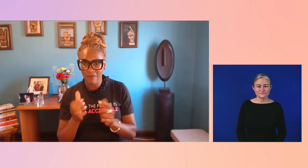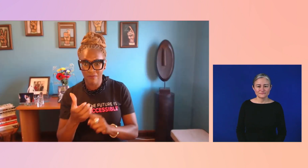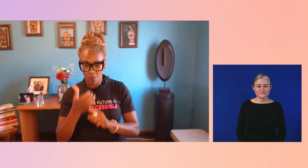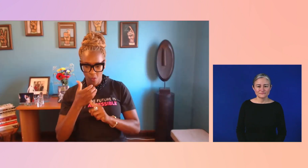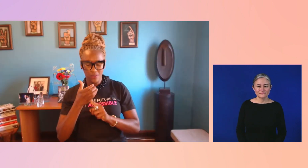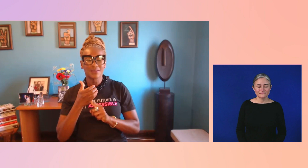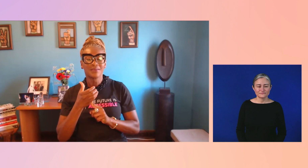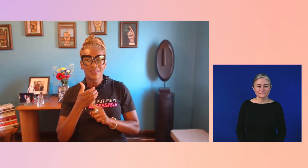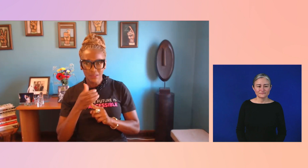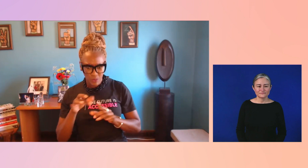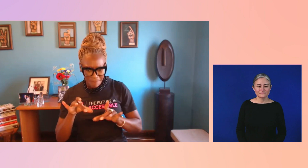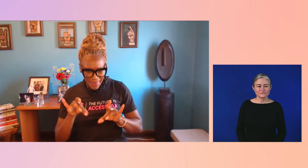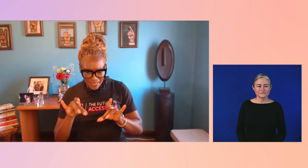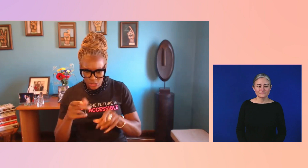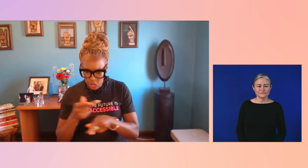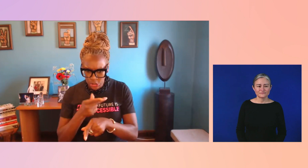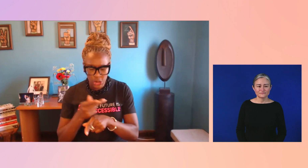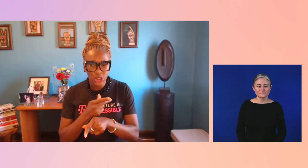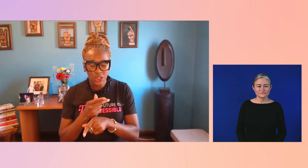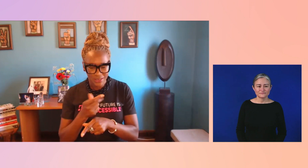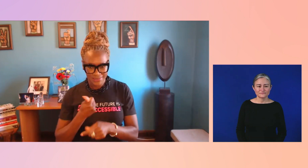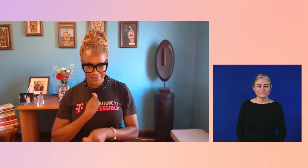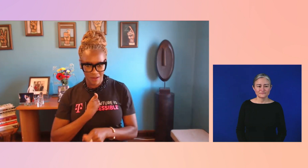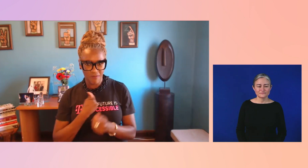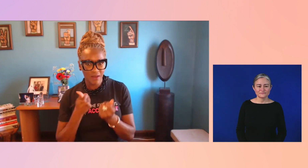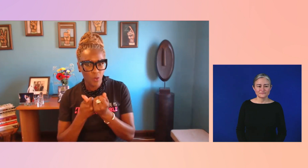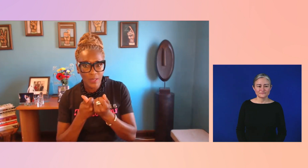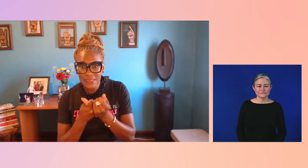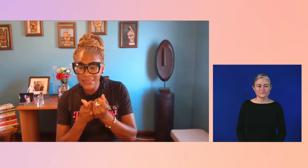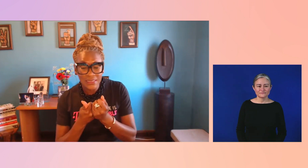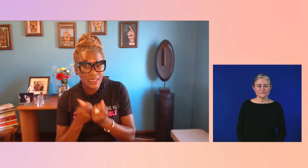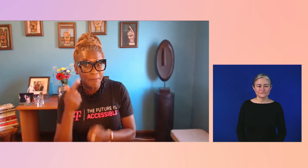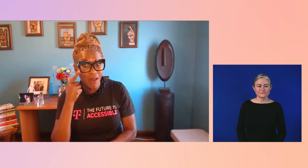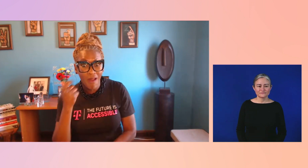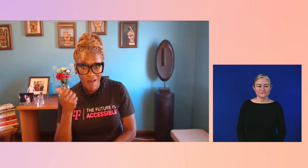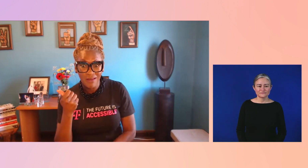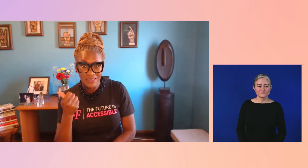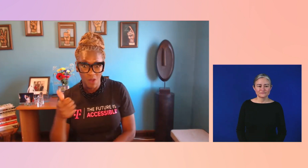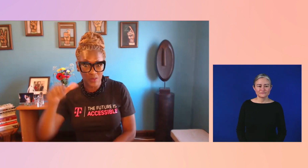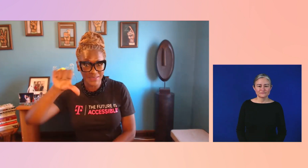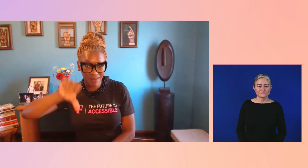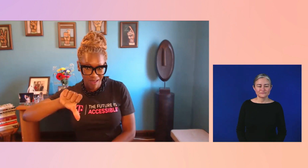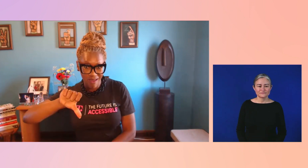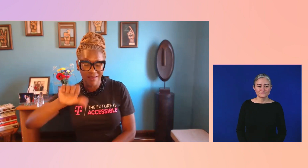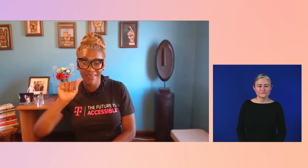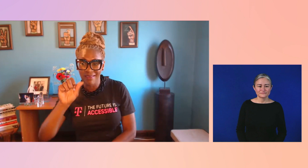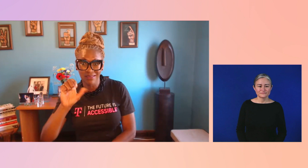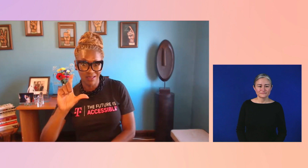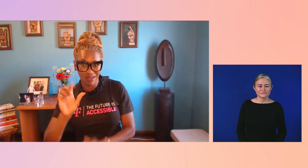There, I was immediately forced to master self-advocacy because I was